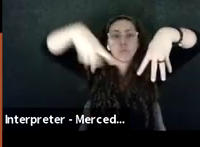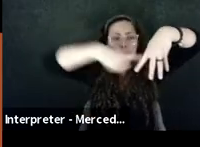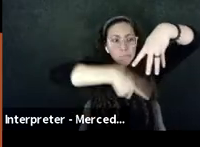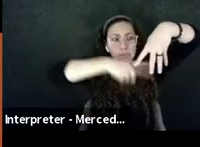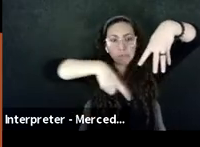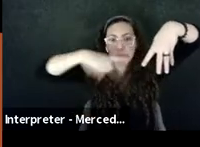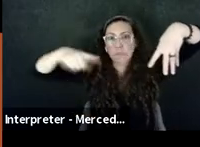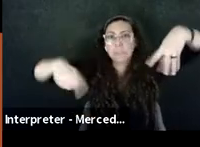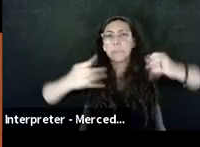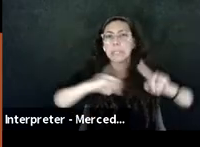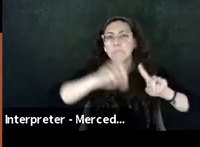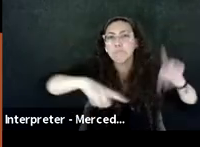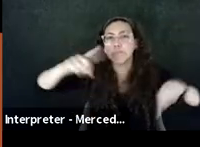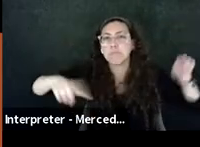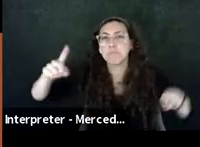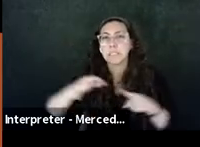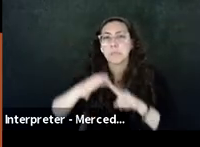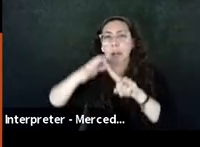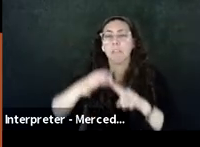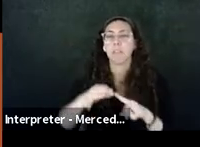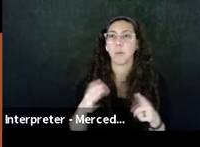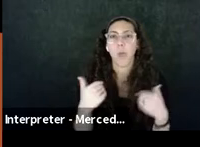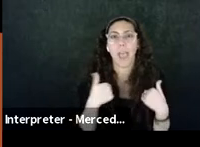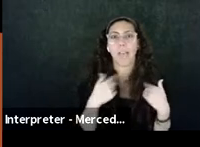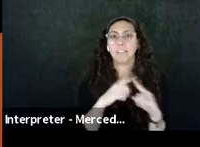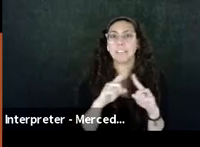Natalie Chavez: And then we're going to have other parts of the program there specifically for veterans specifically